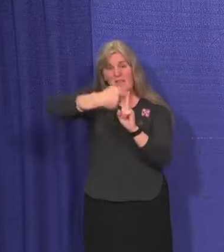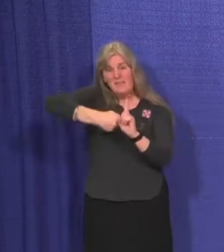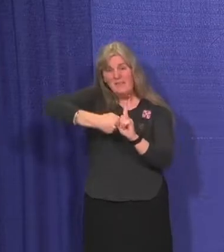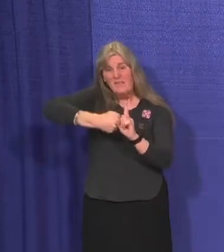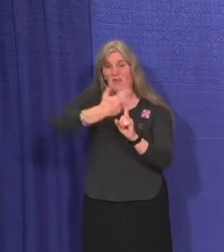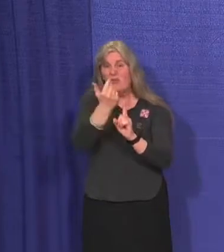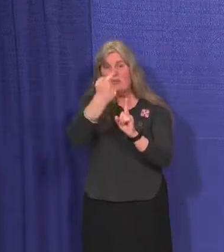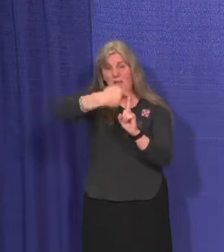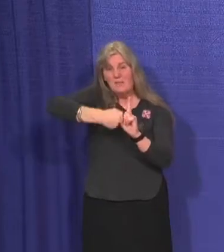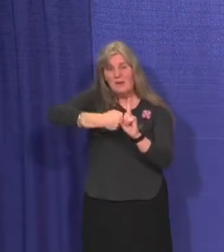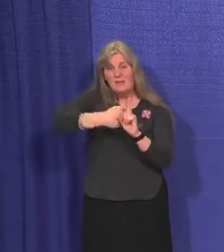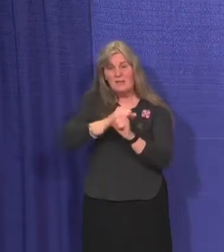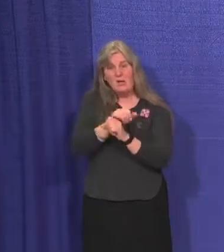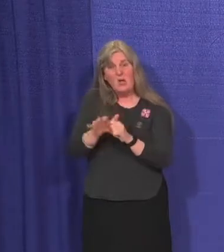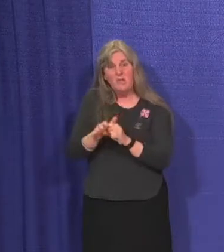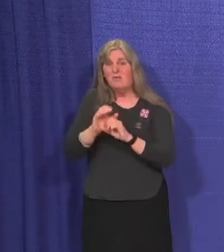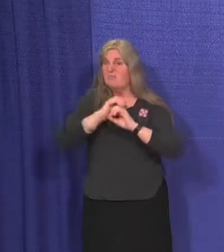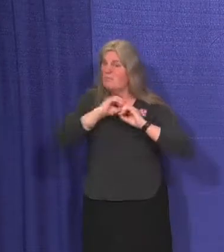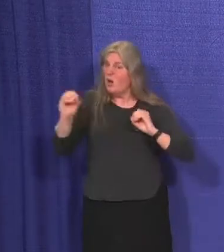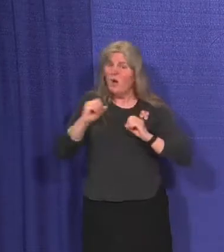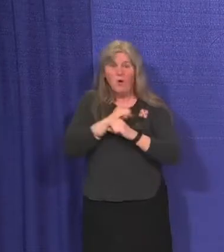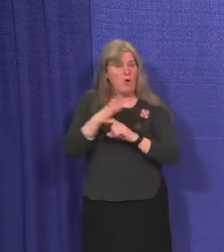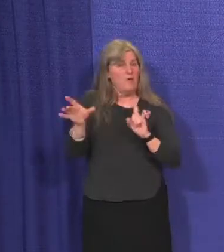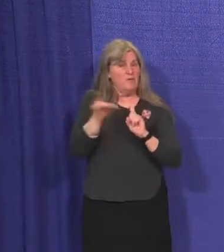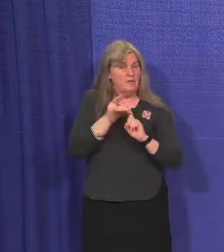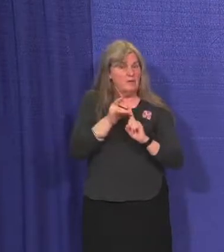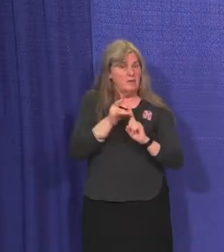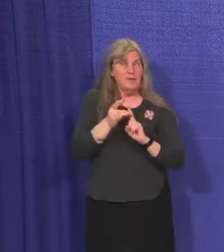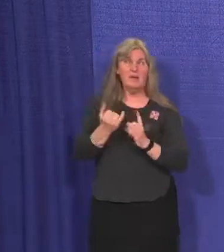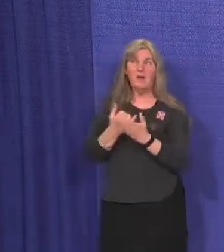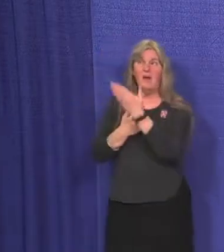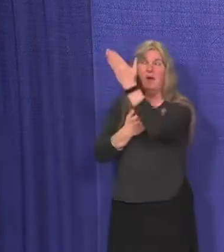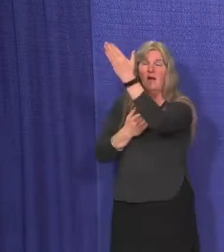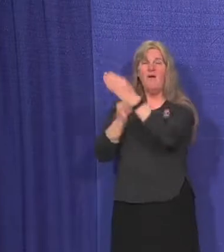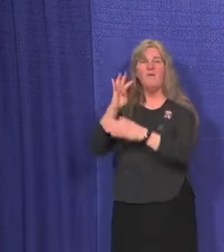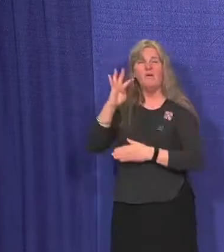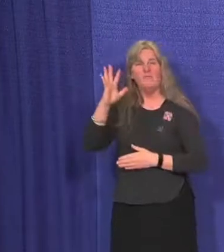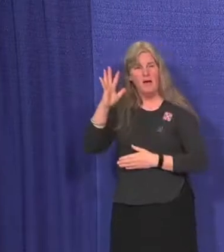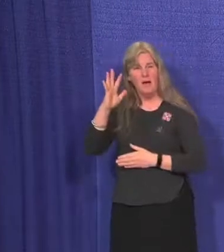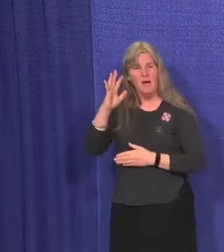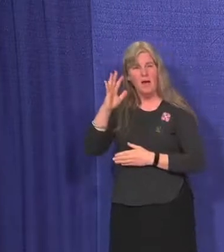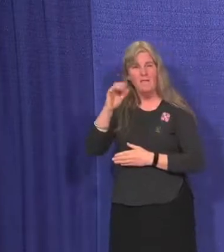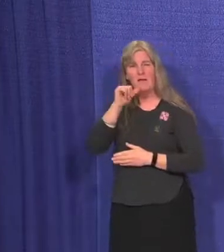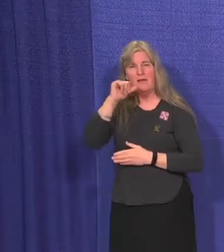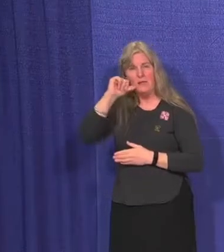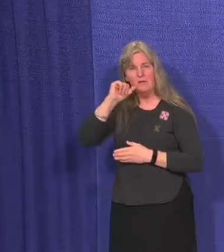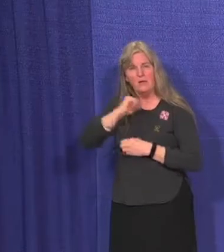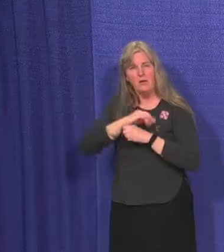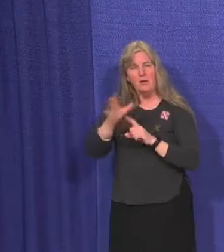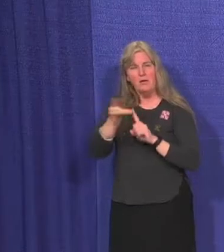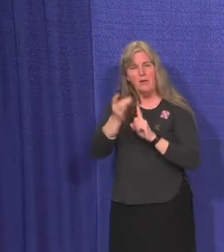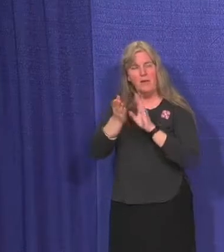warmer months. We have witnessed none of it and Nova Scotia being hit hard by